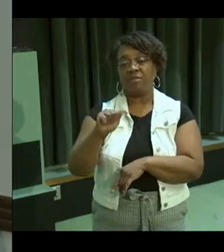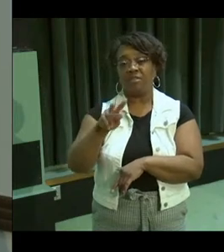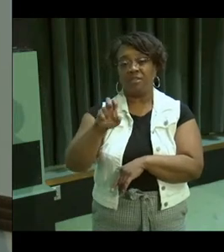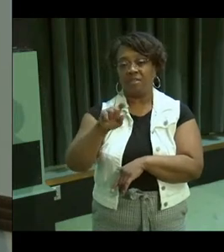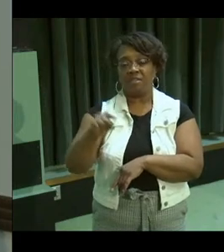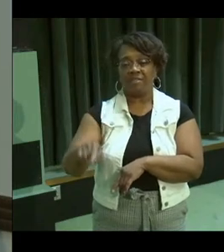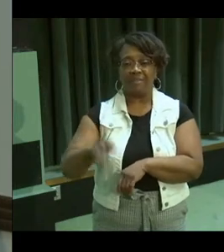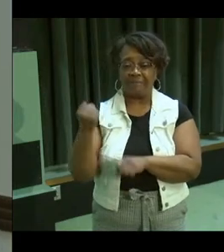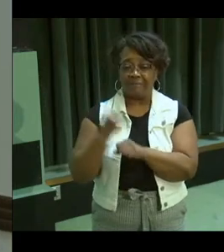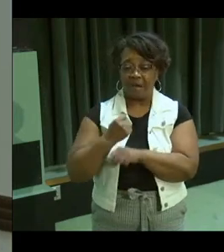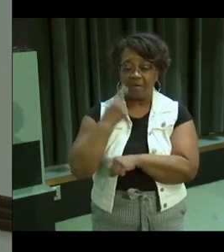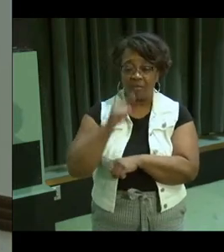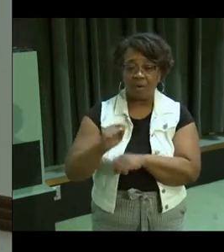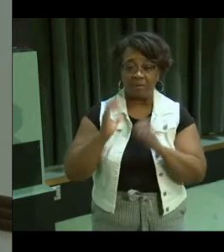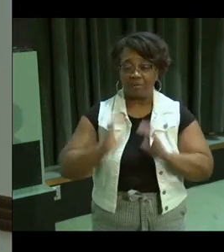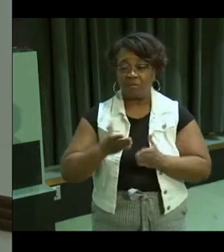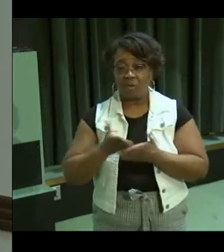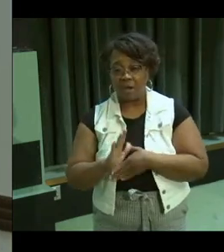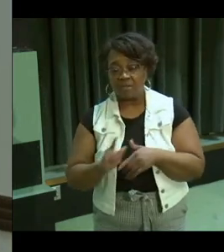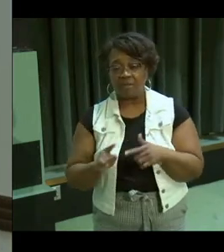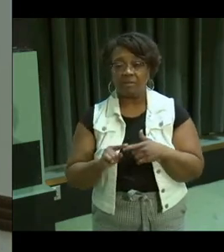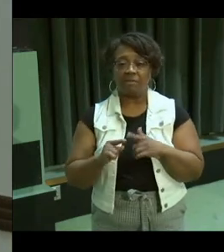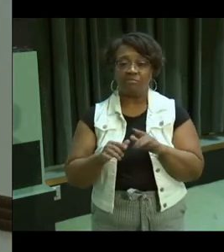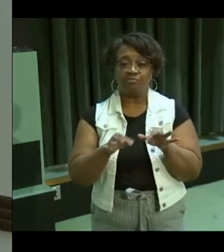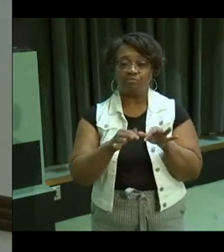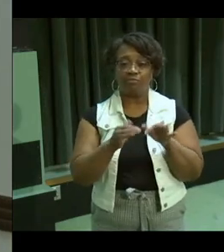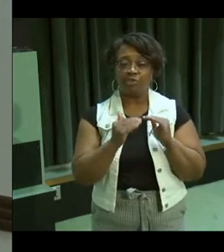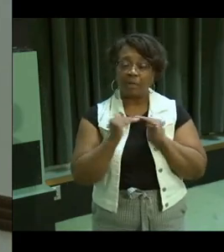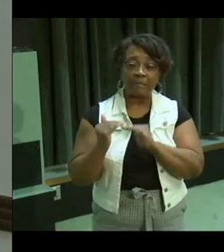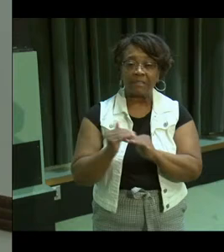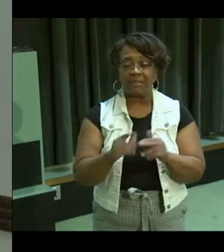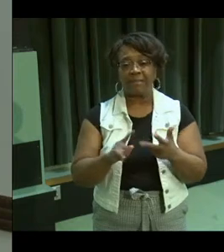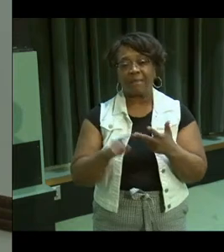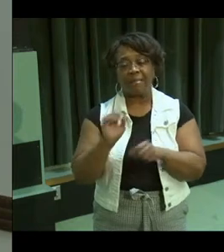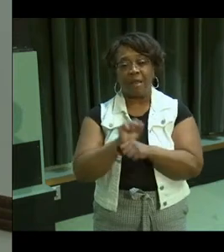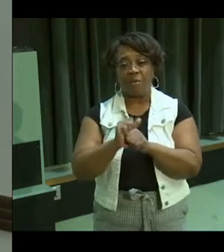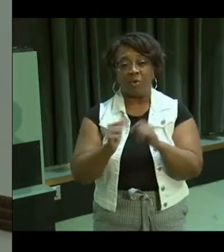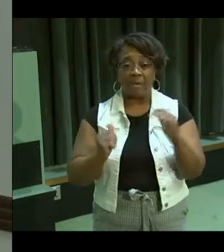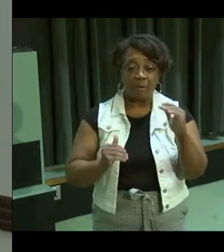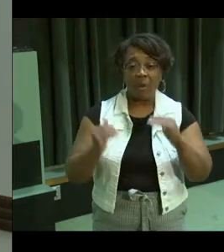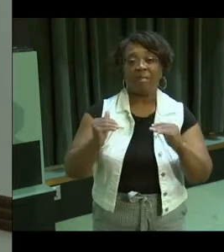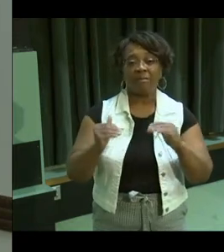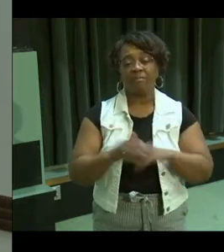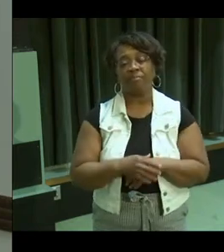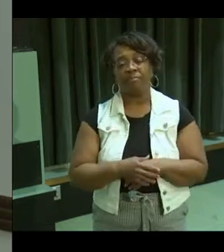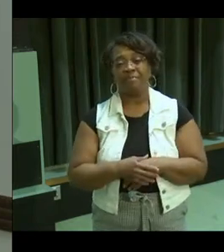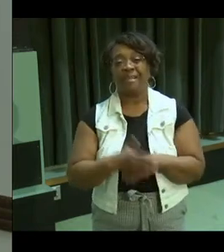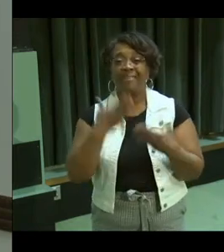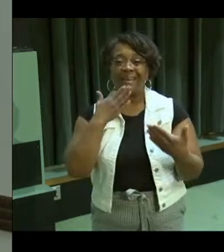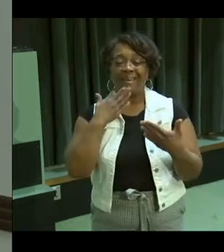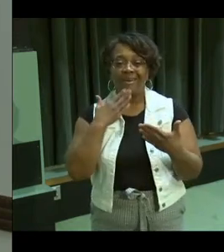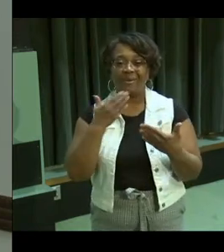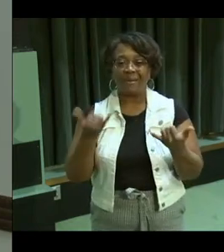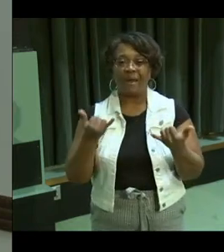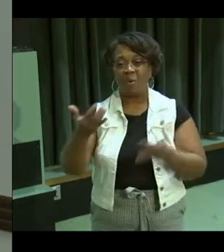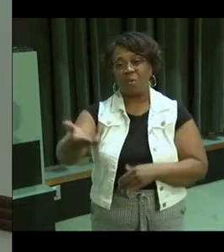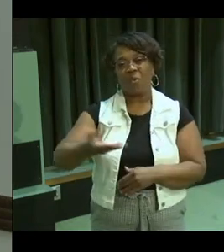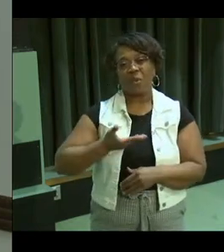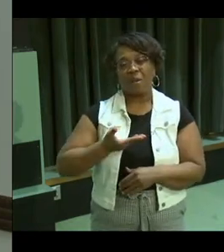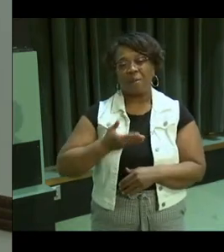civil rights, justice and labor